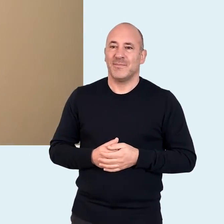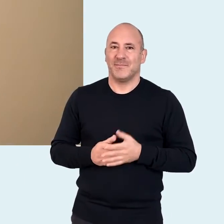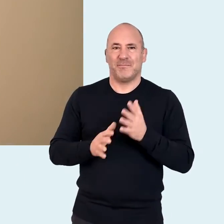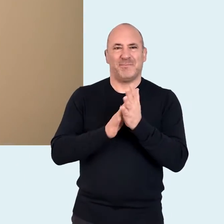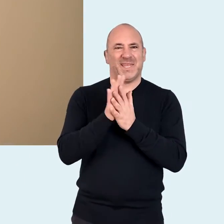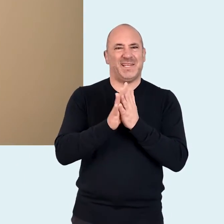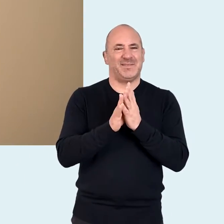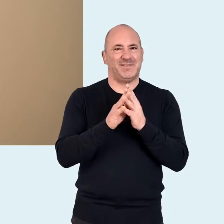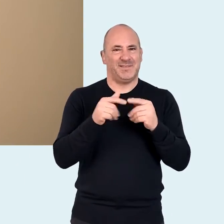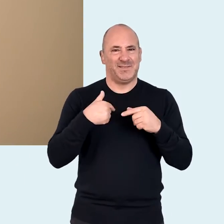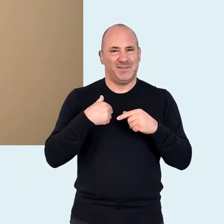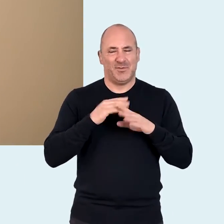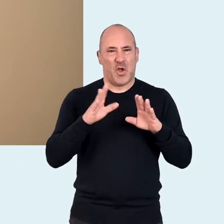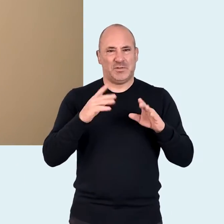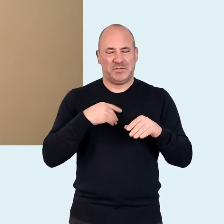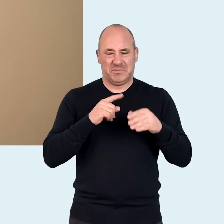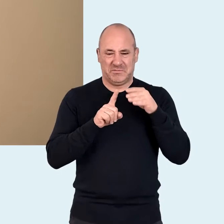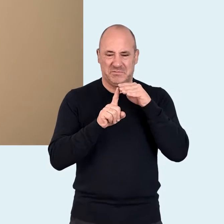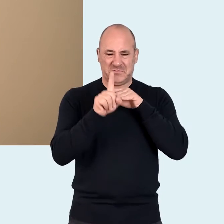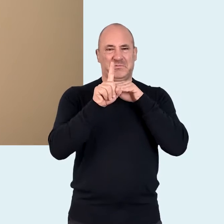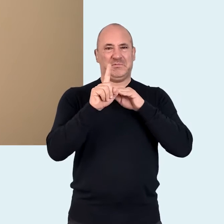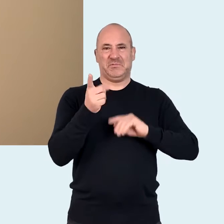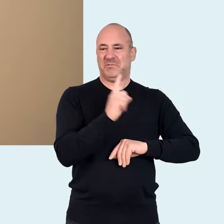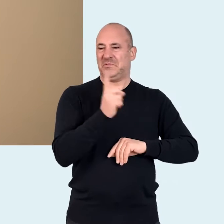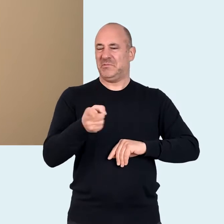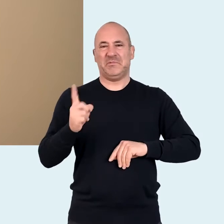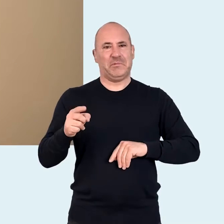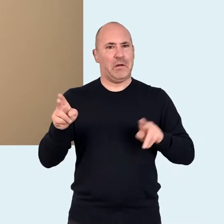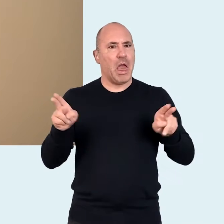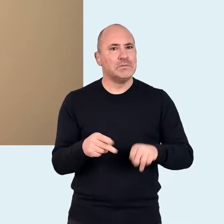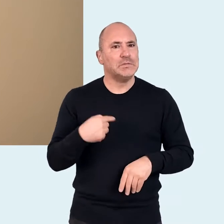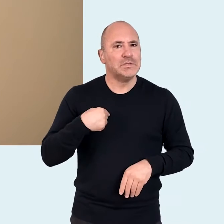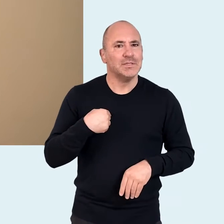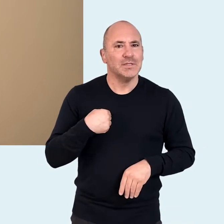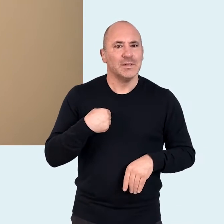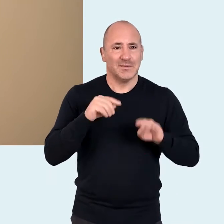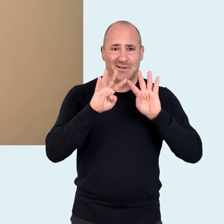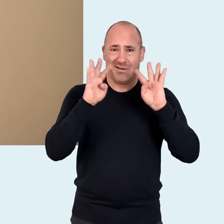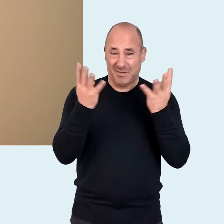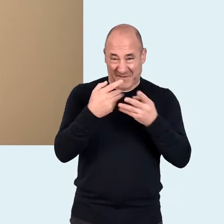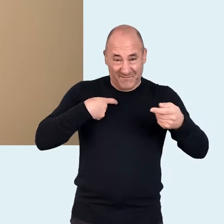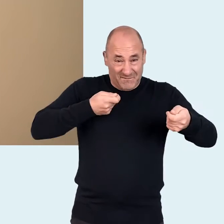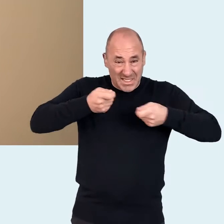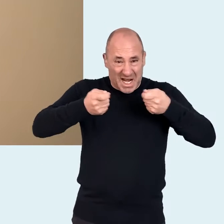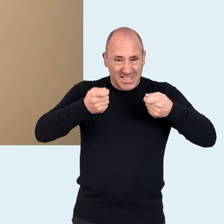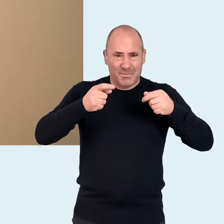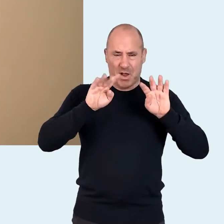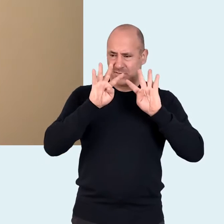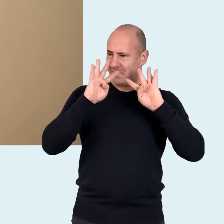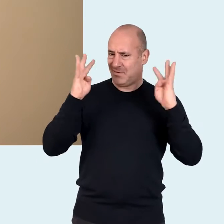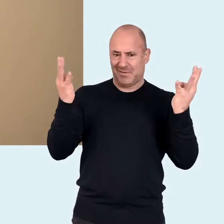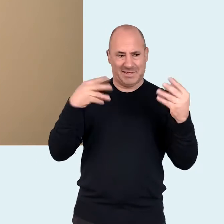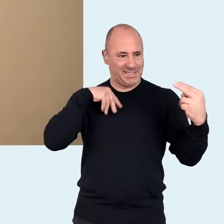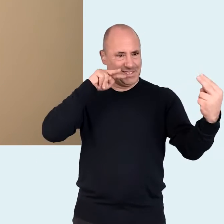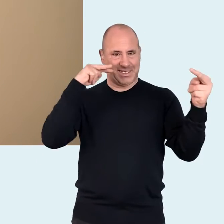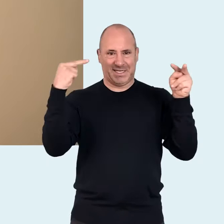It means that I feel less authoritative myself, even though I am facilitating the workshop,